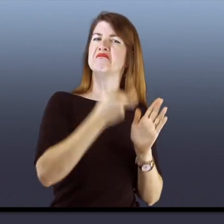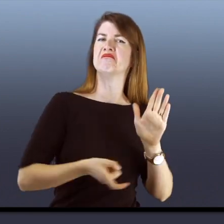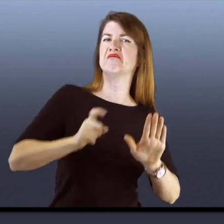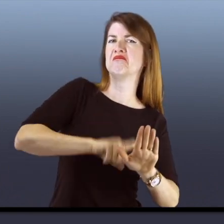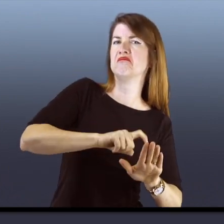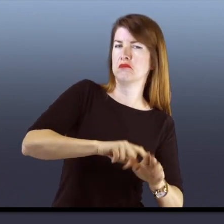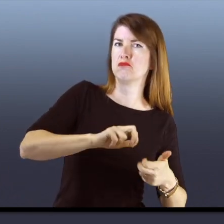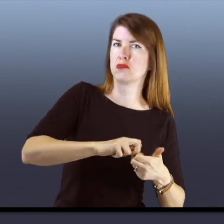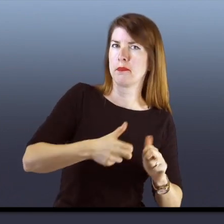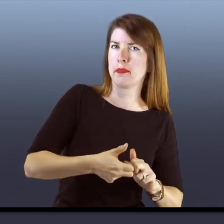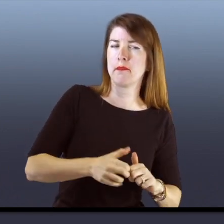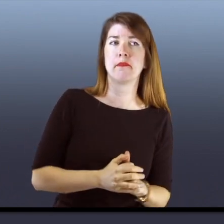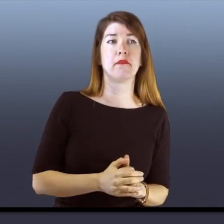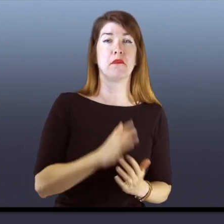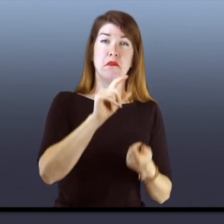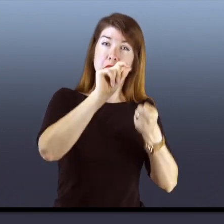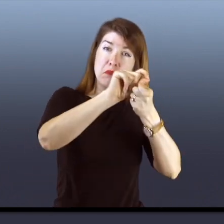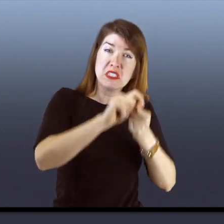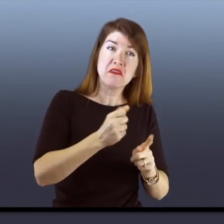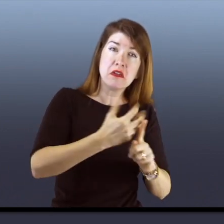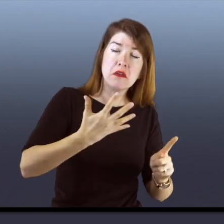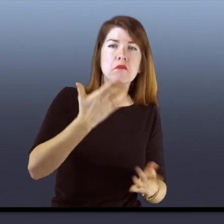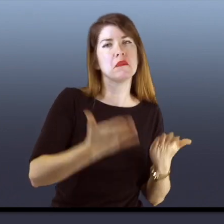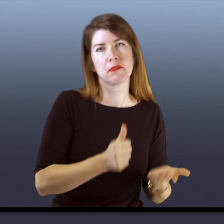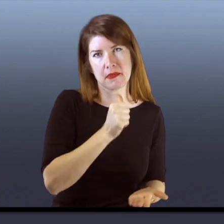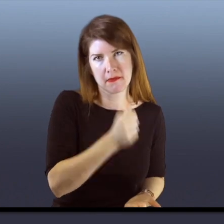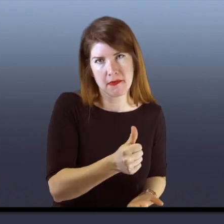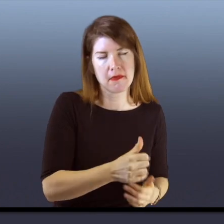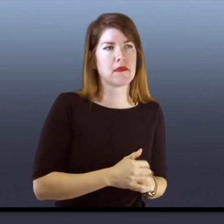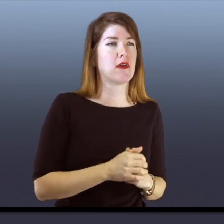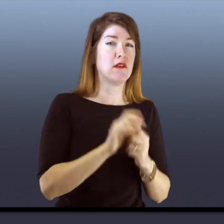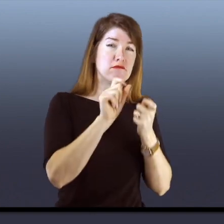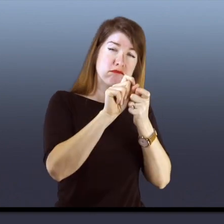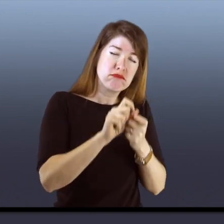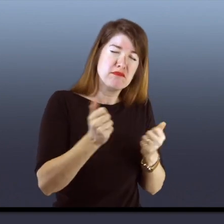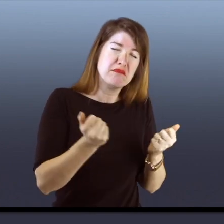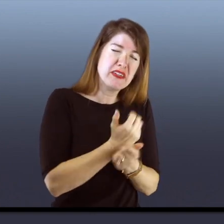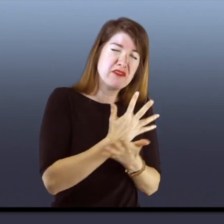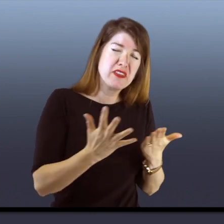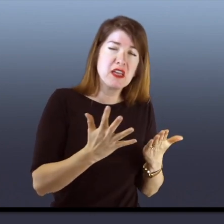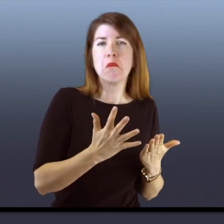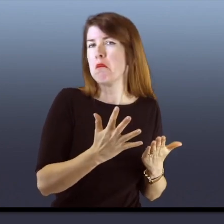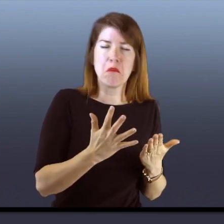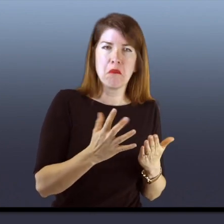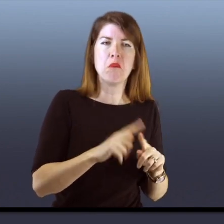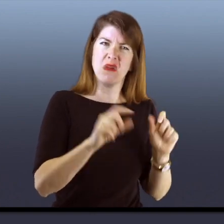They may not know the specifics. They may not know everything that's involved, but they can usually kind of tell you